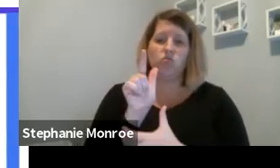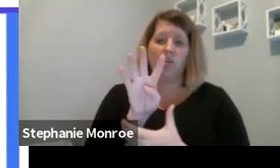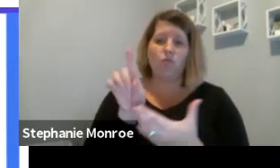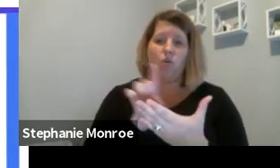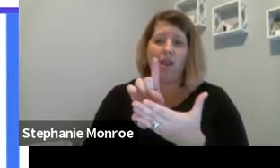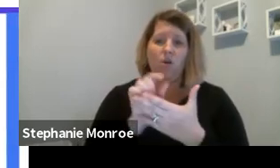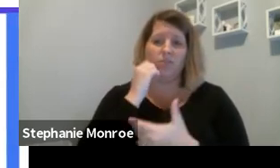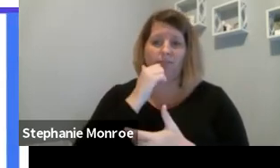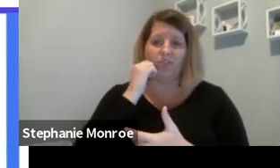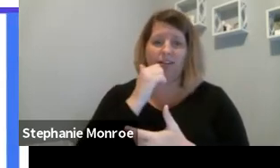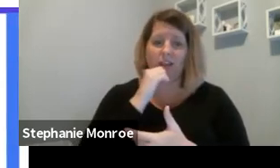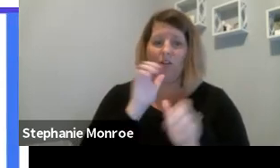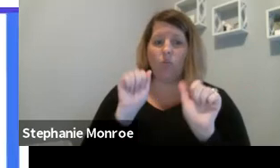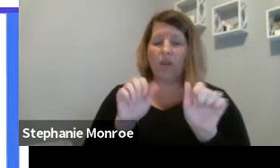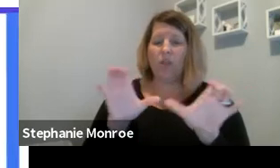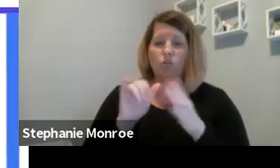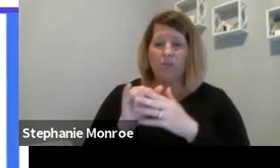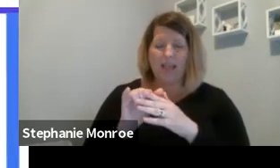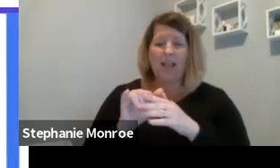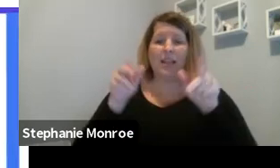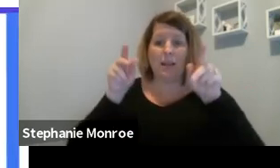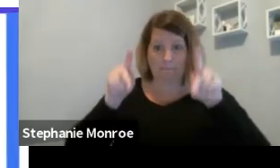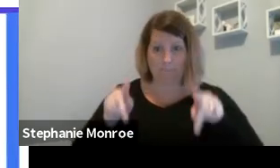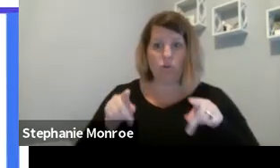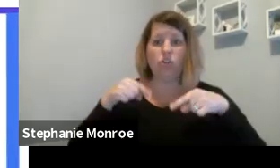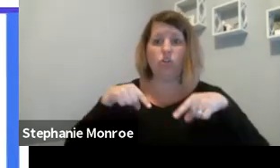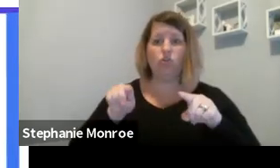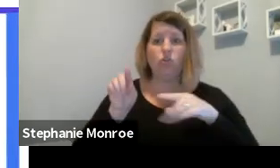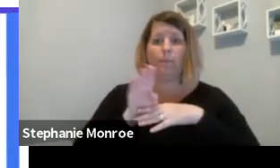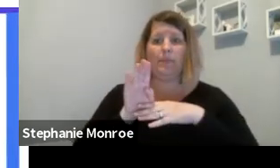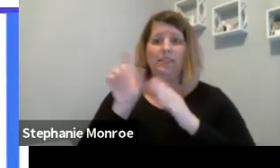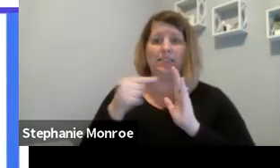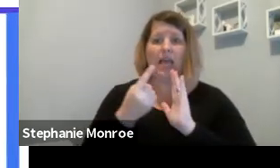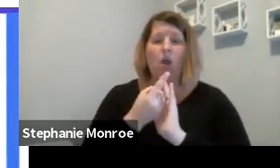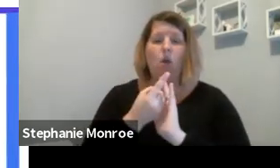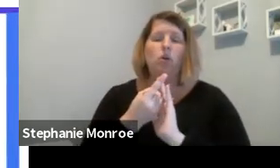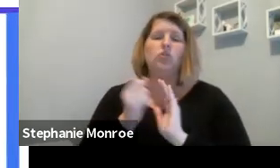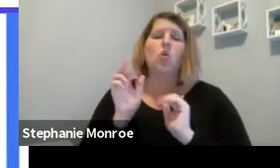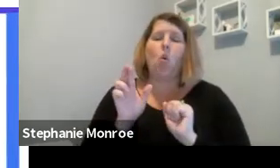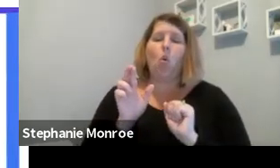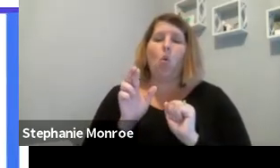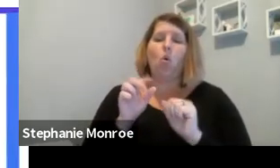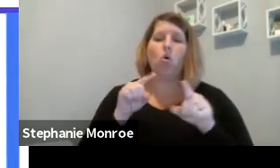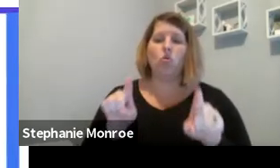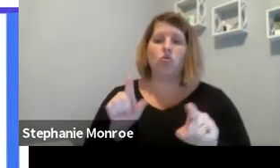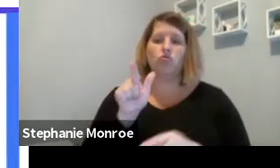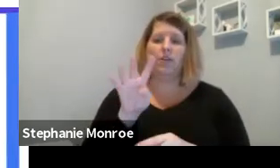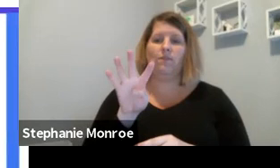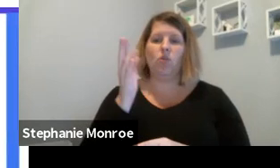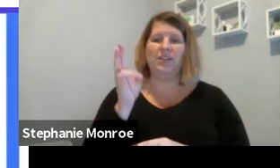We can do it in person during business hours, or through our 24/7 helpline.